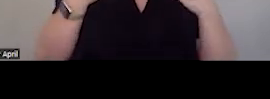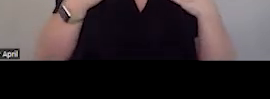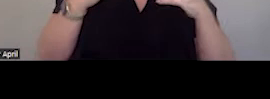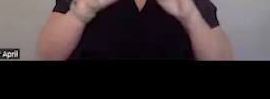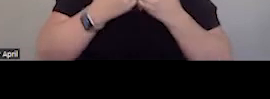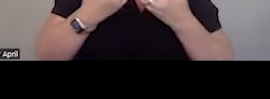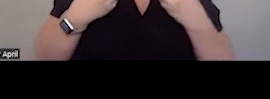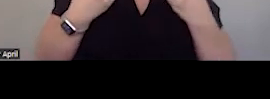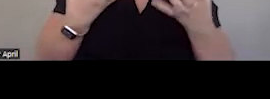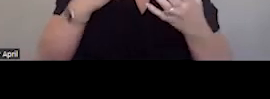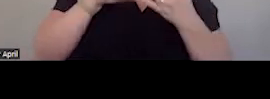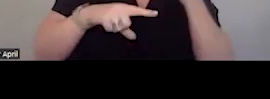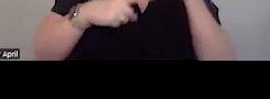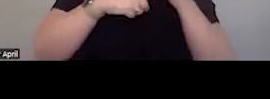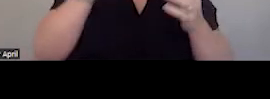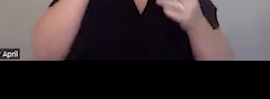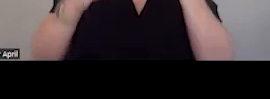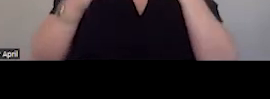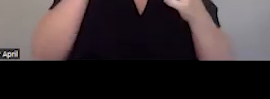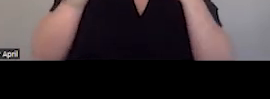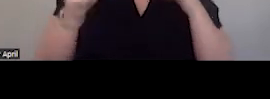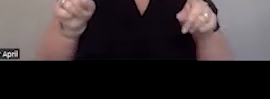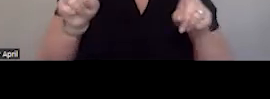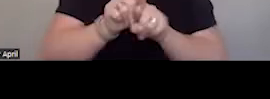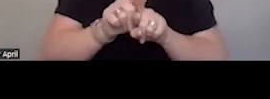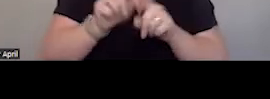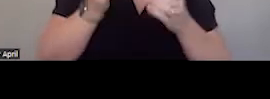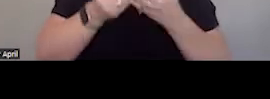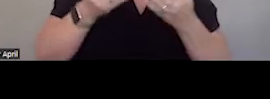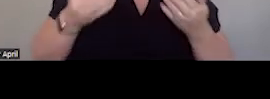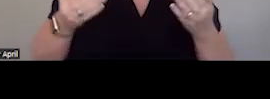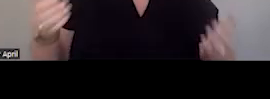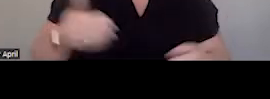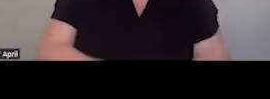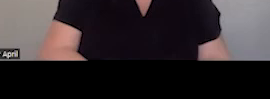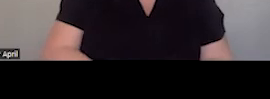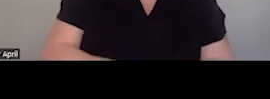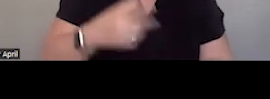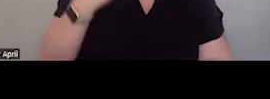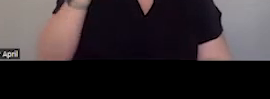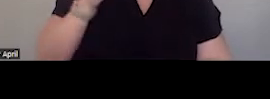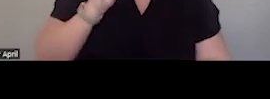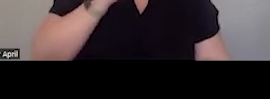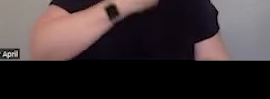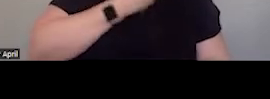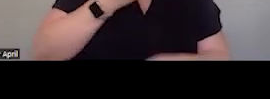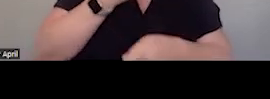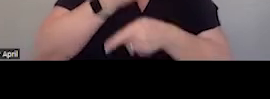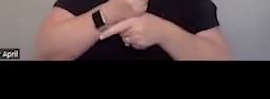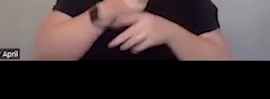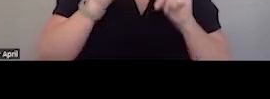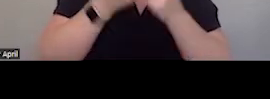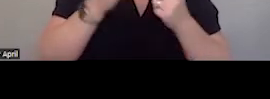GOING TO BE, WE SEE THOSE SAME THINGS FOR FOR OUR CARE TEAM, FOR OUR CRISIS MOBILE UNITS.